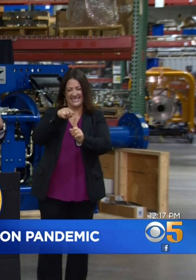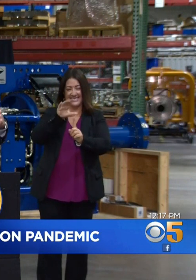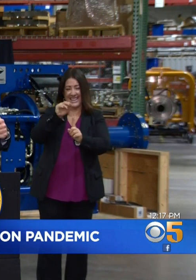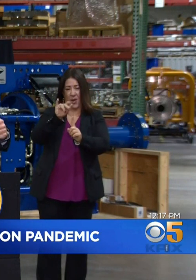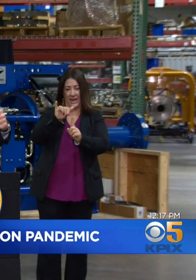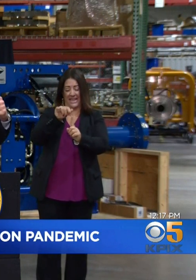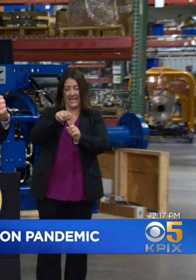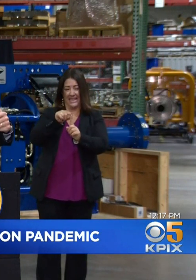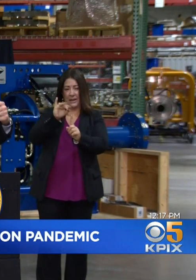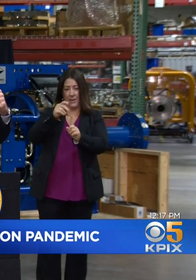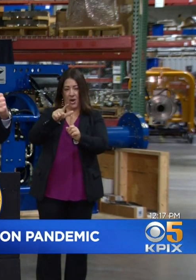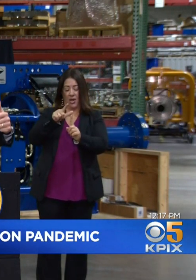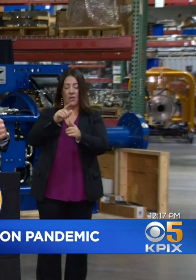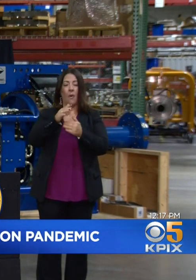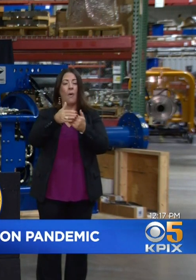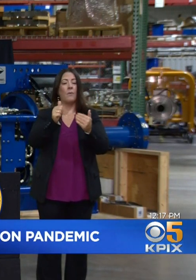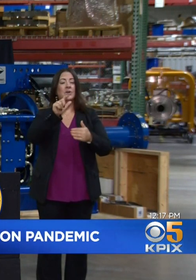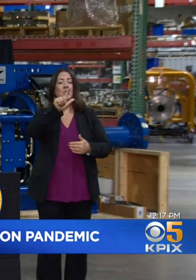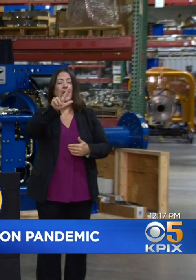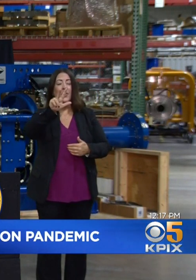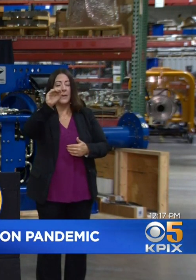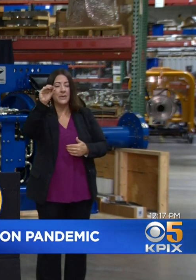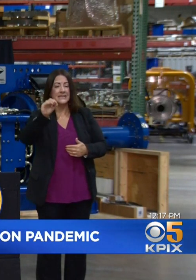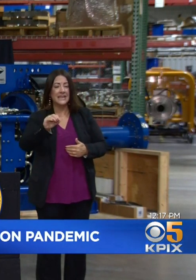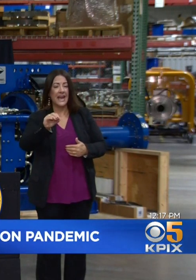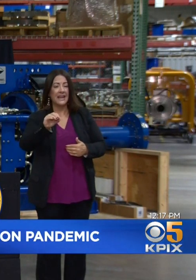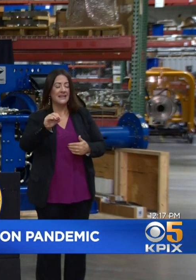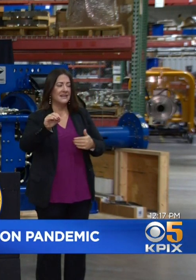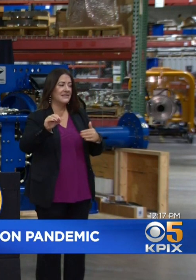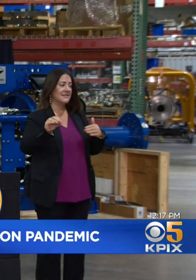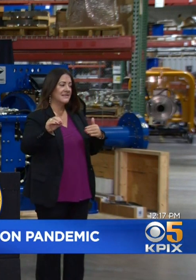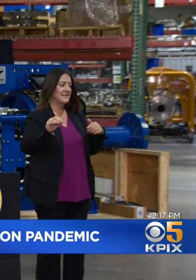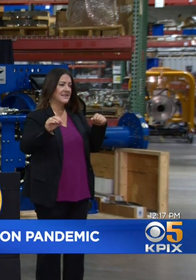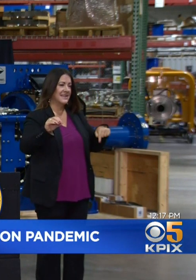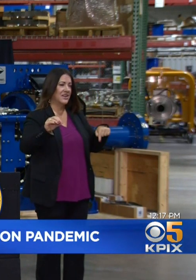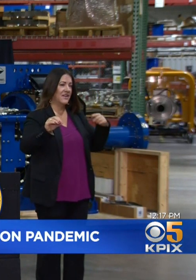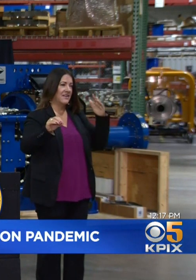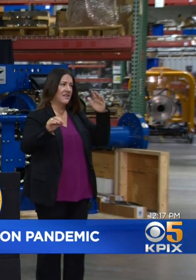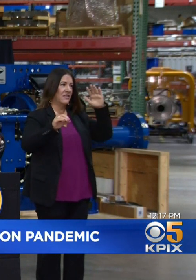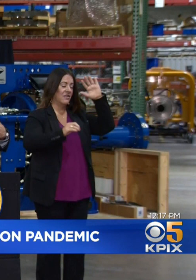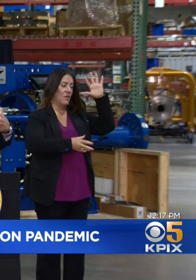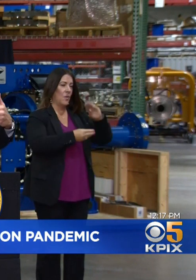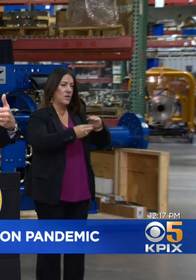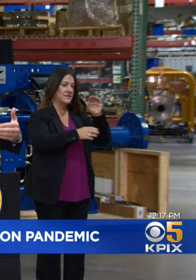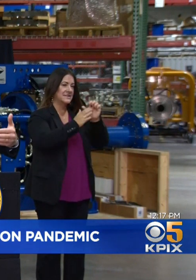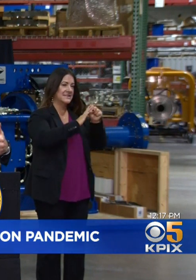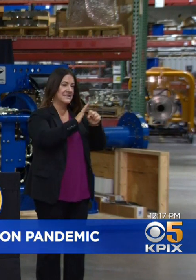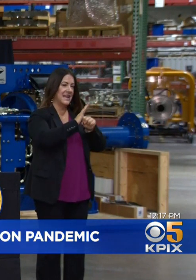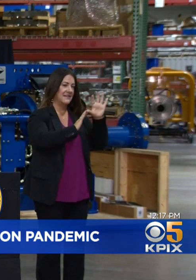LIMITED RESOURCES IN THAT COUNTY, BUT ALSO POSITIVITY RATE. I NOTE A POSITIVITY RATE AT